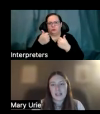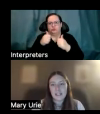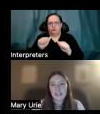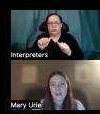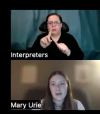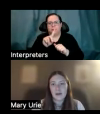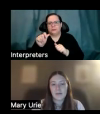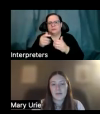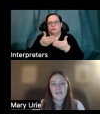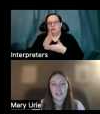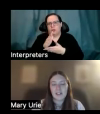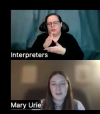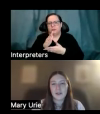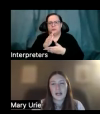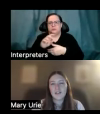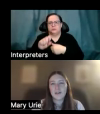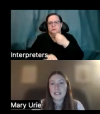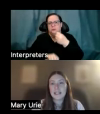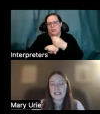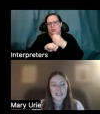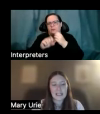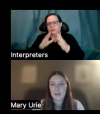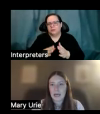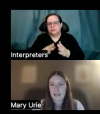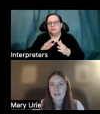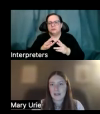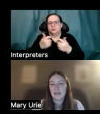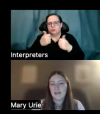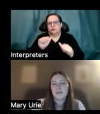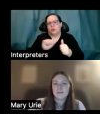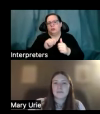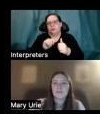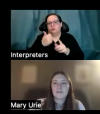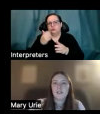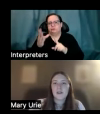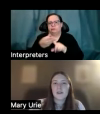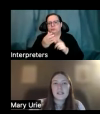advocates, advocates were trying to get the ADEA passed. So this